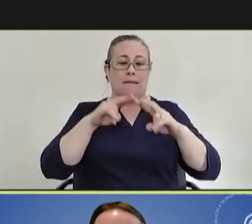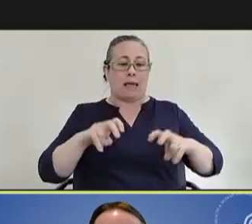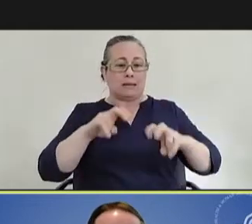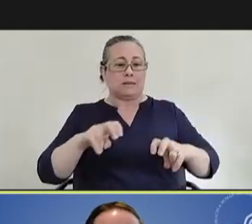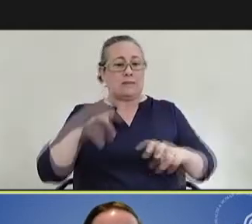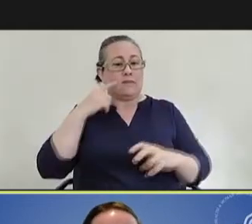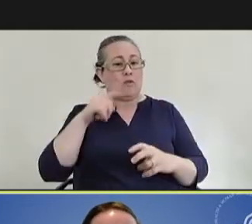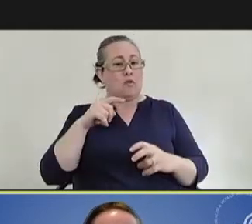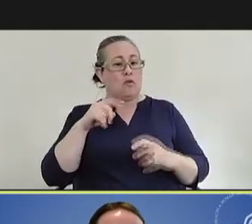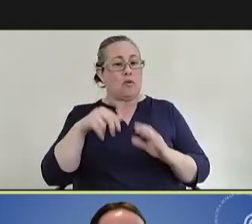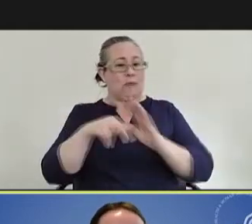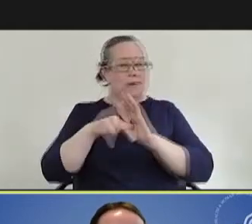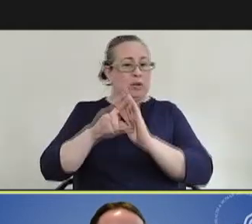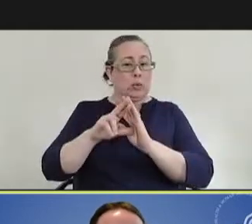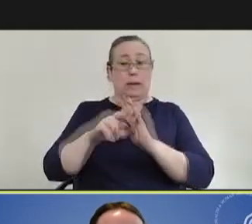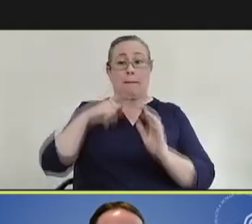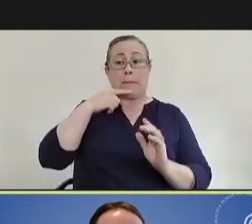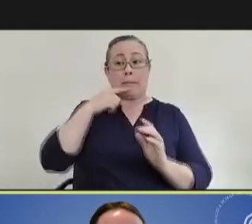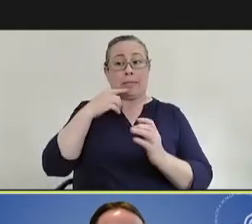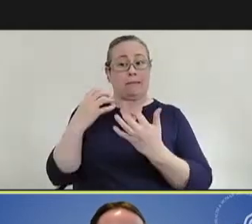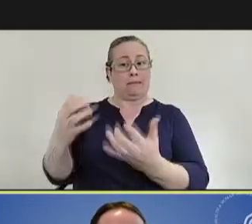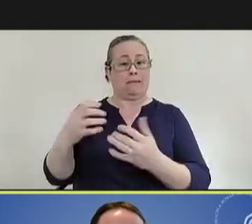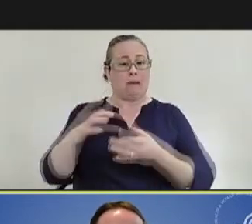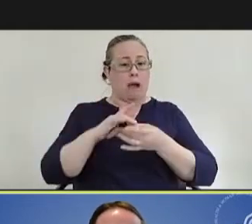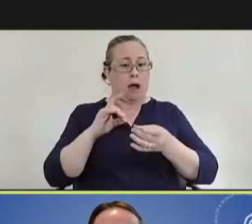we get vast volumes of information in from the public and it's important that